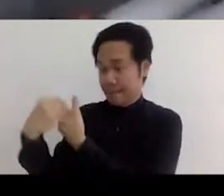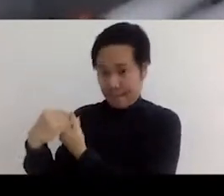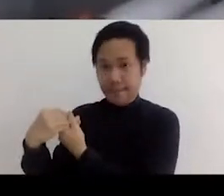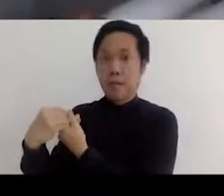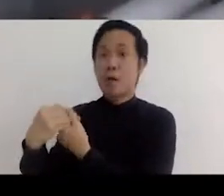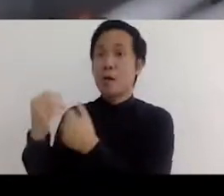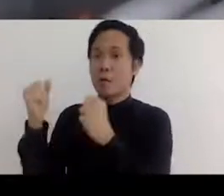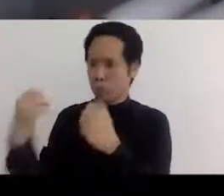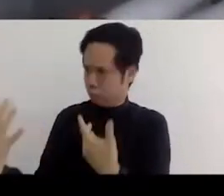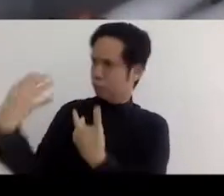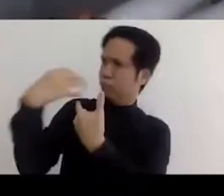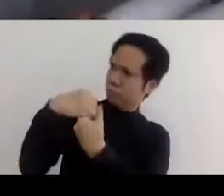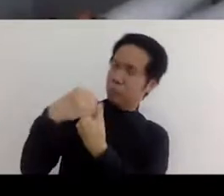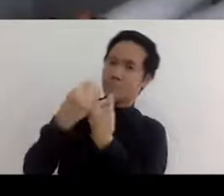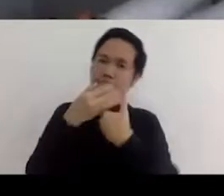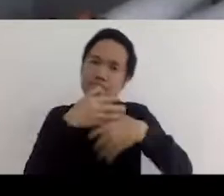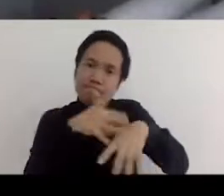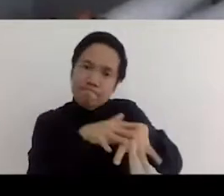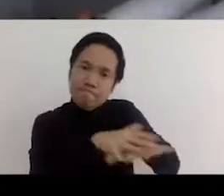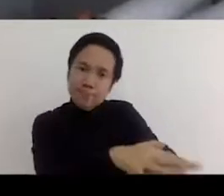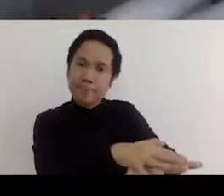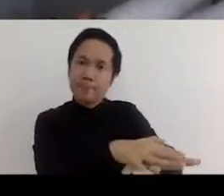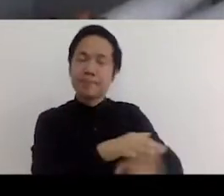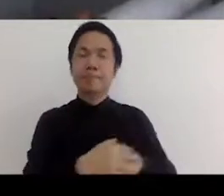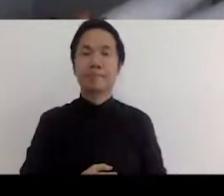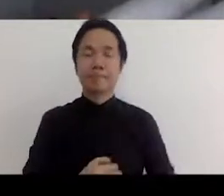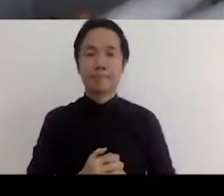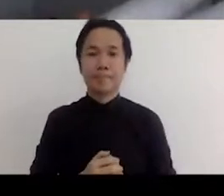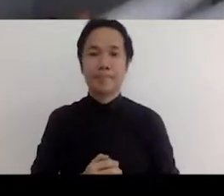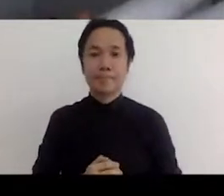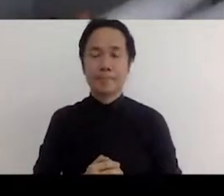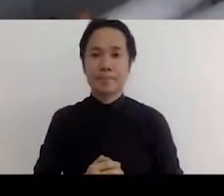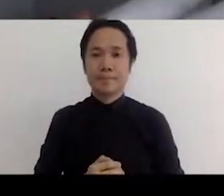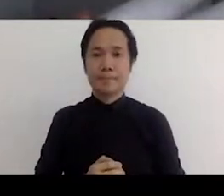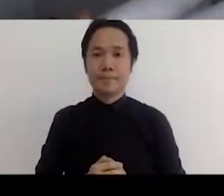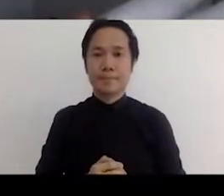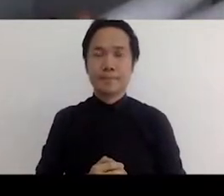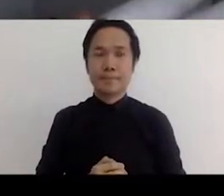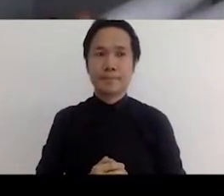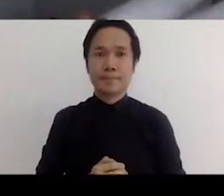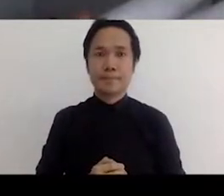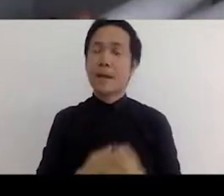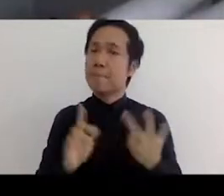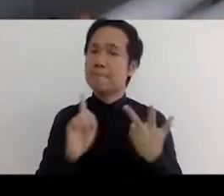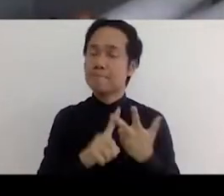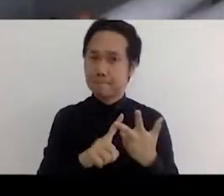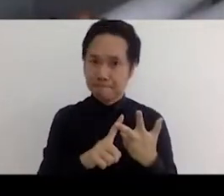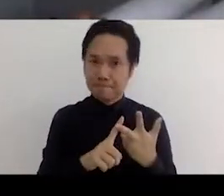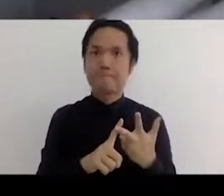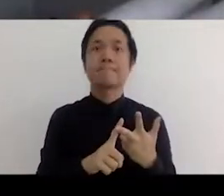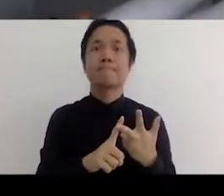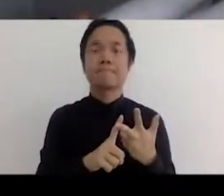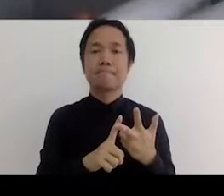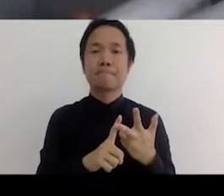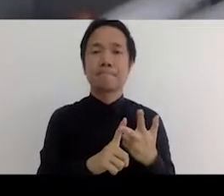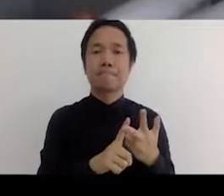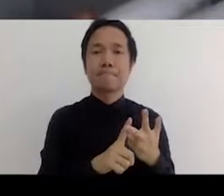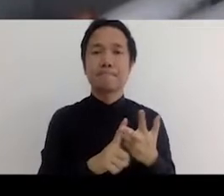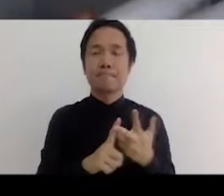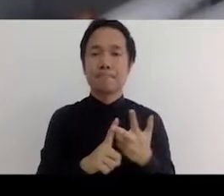and how they plan to include persons with disabilities in their COVID-19 actions, both that are occurring now and in the future.